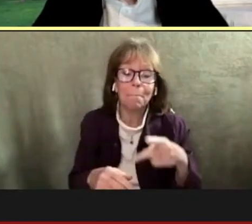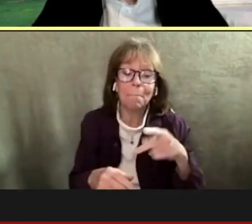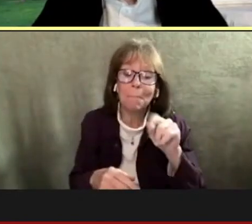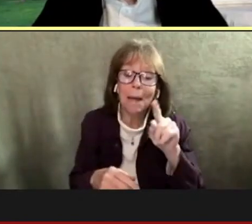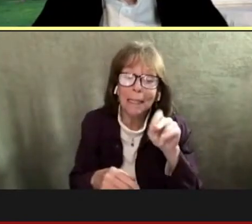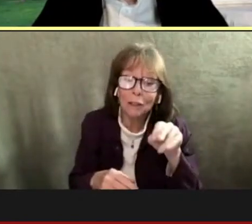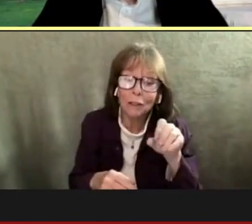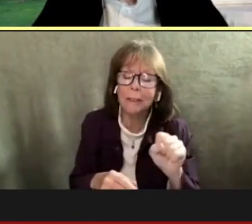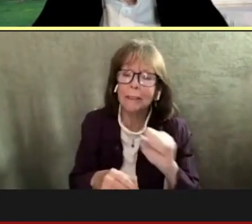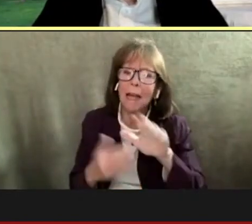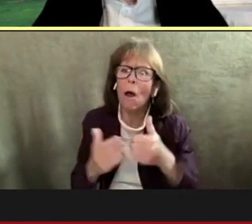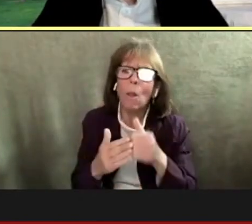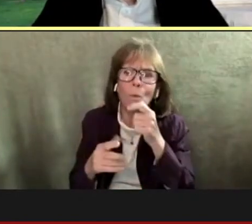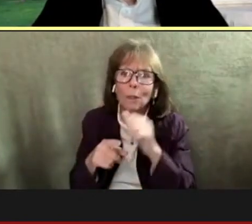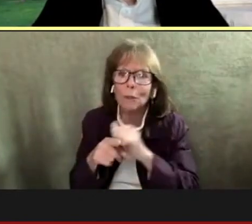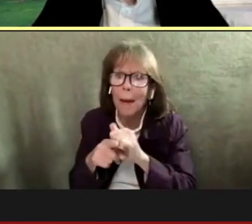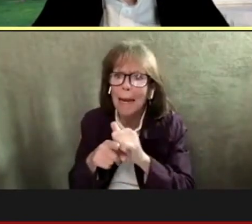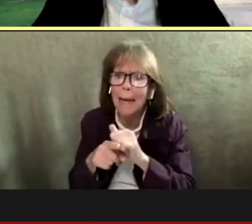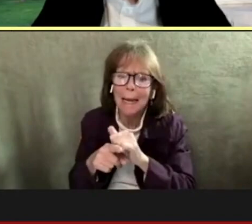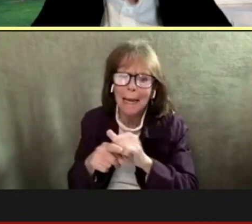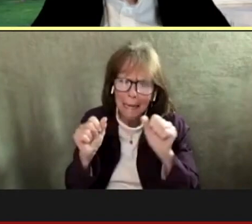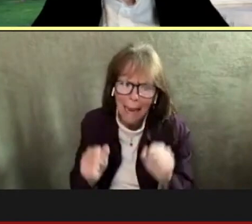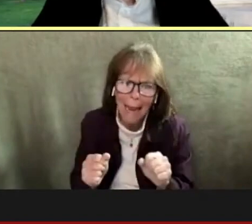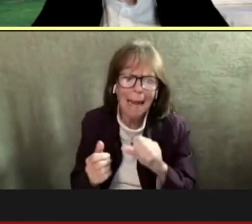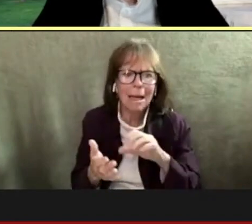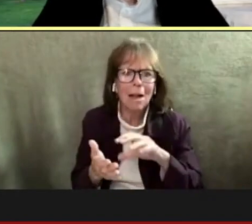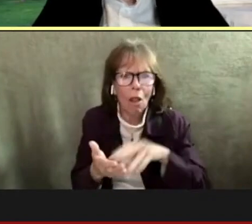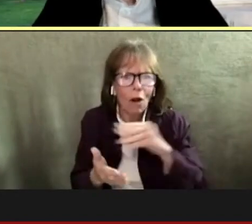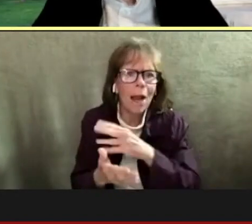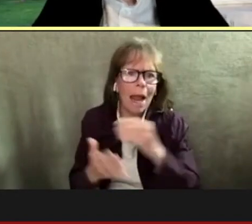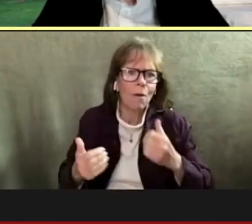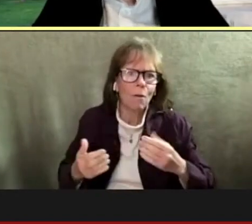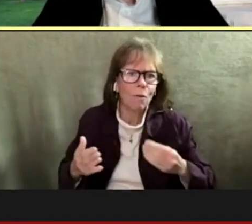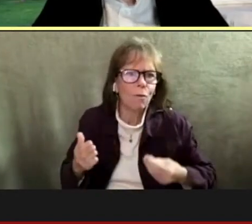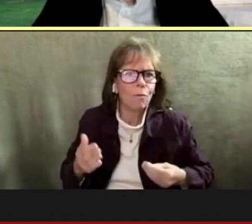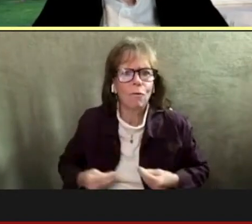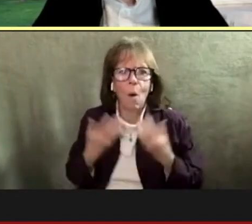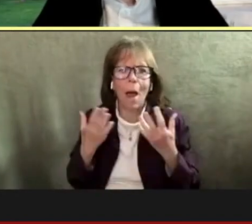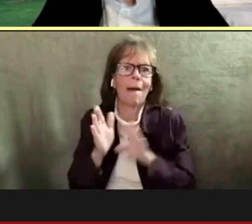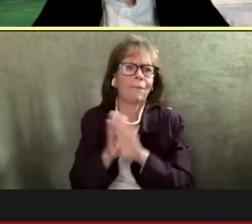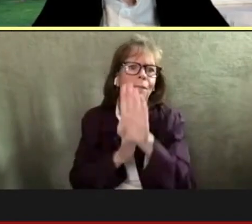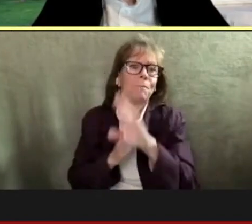As Alice Wong taught us last year, ableism is a system of oppression.